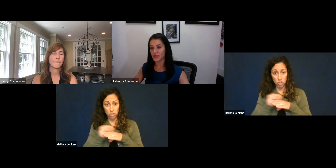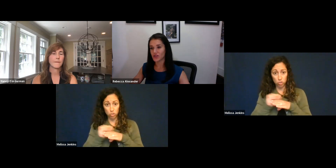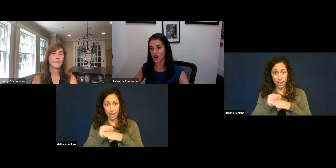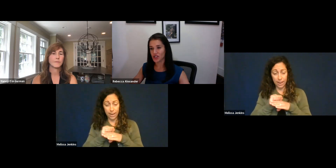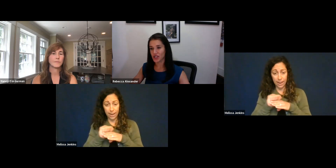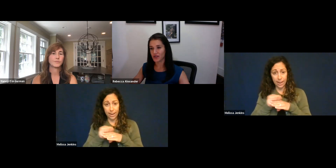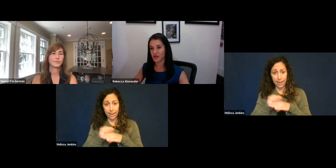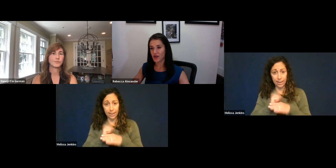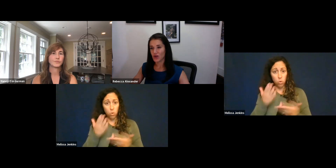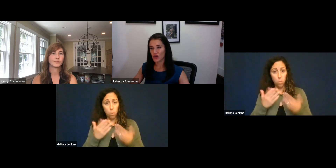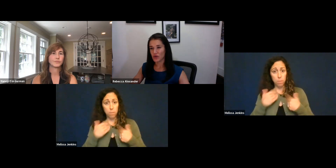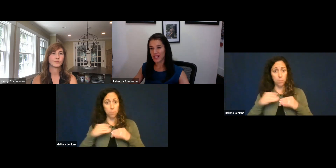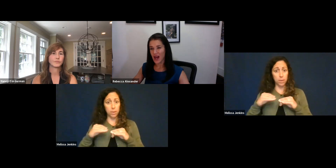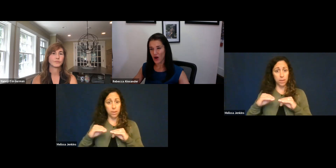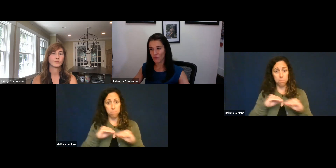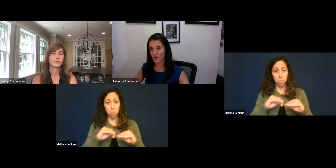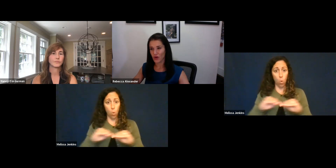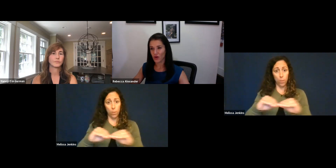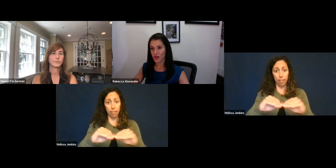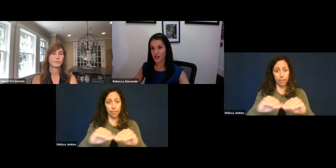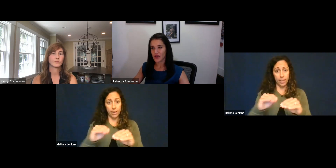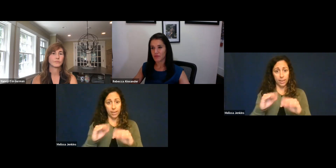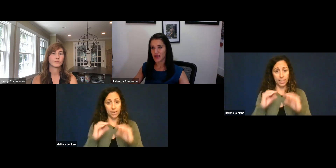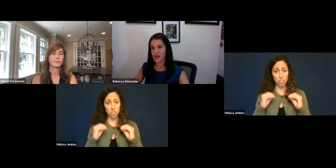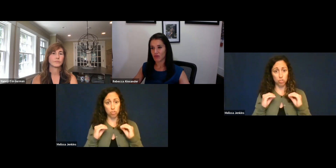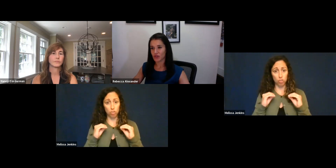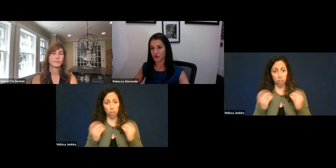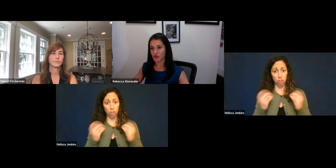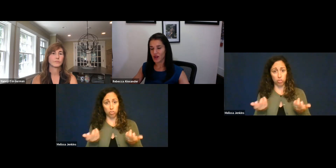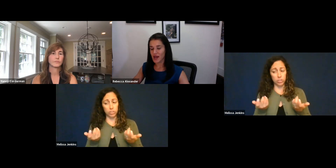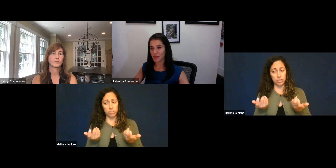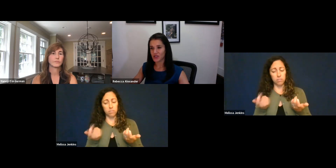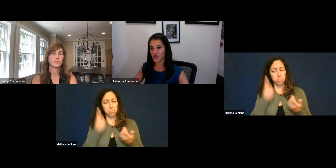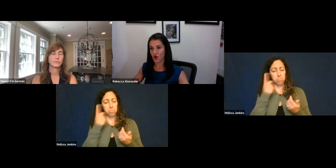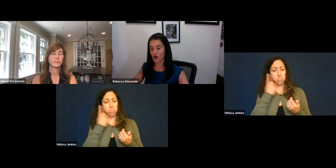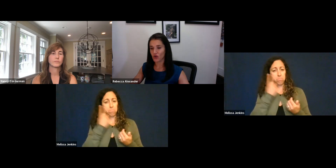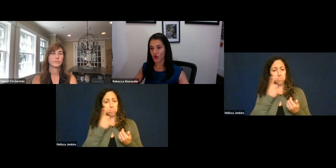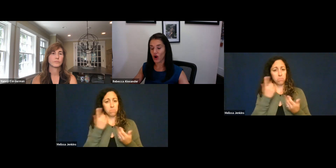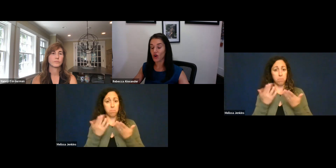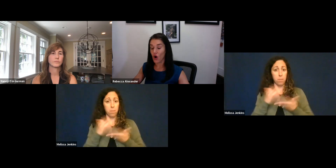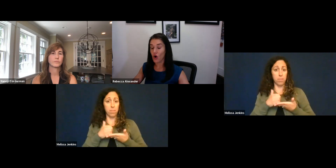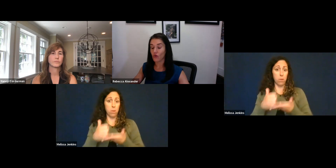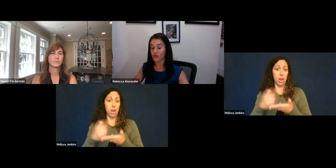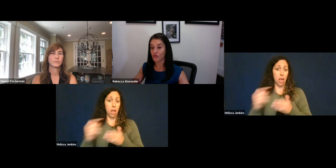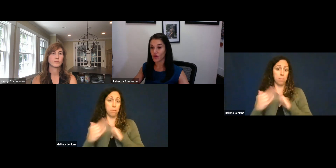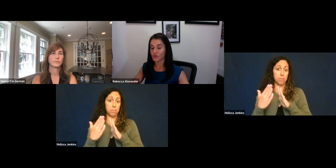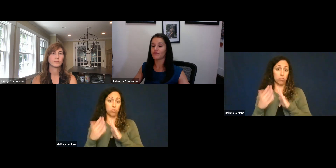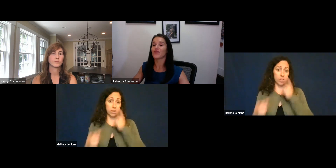instruction could be helpful in being able to address that, because there are all--